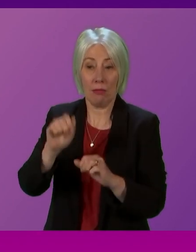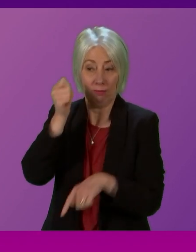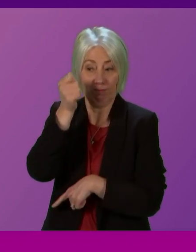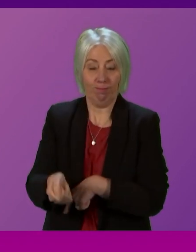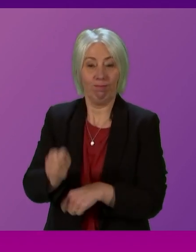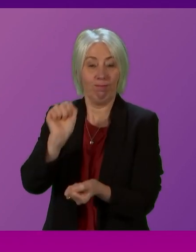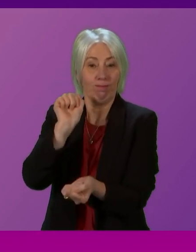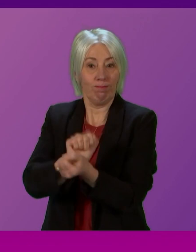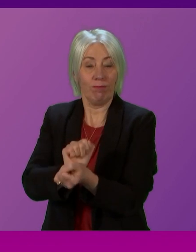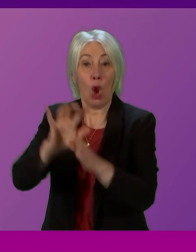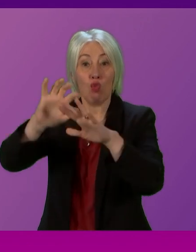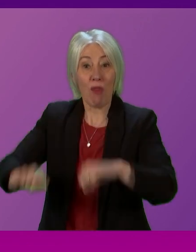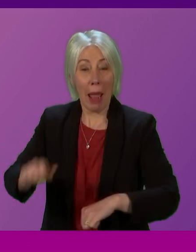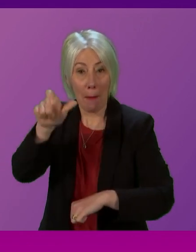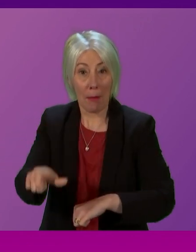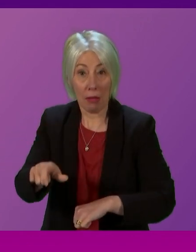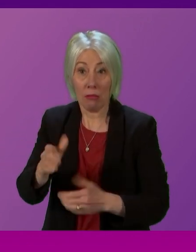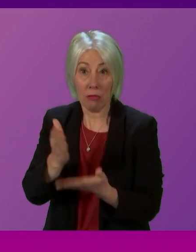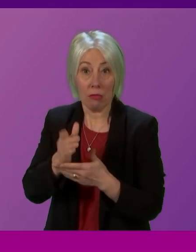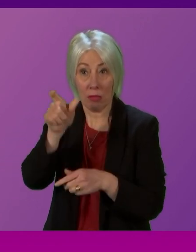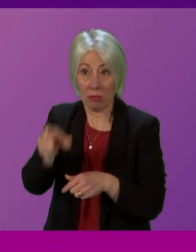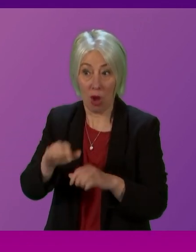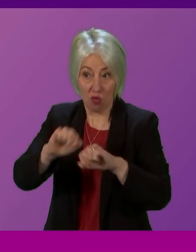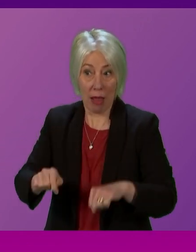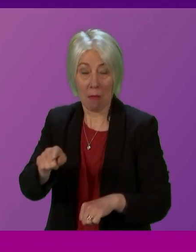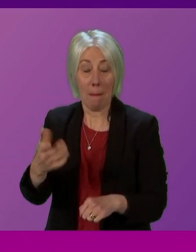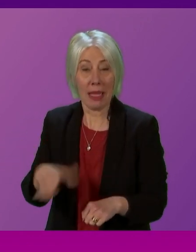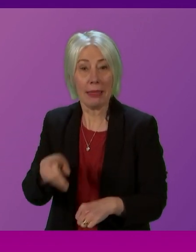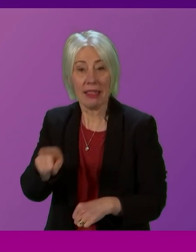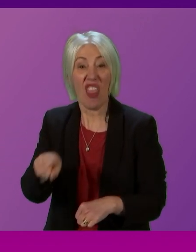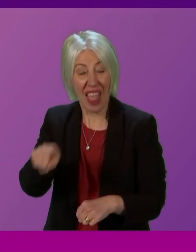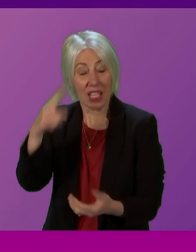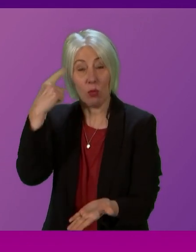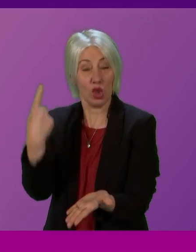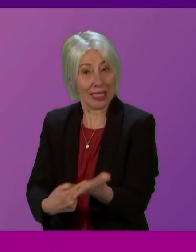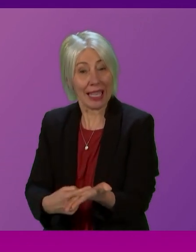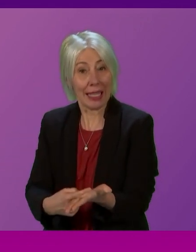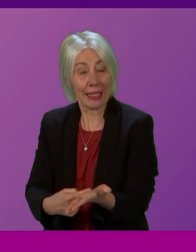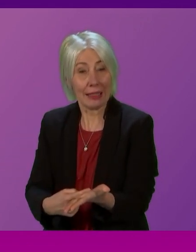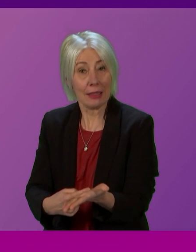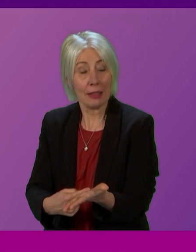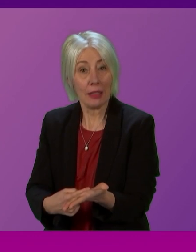The individual is a rapist: that should be the deciding factor in decisions about how